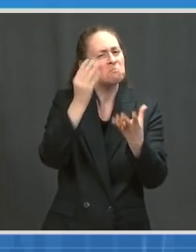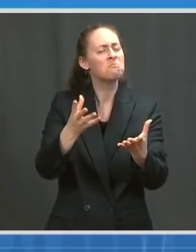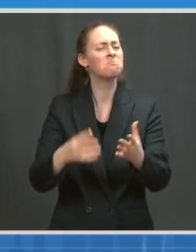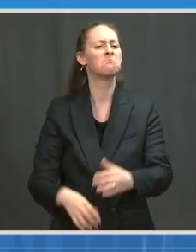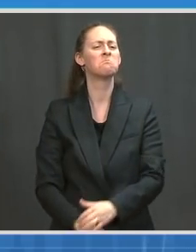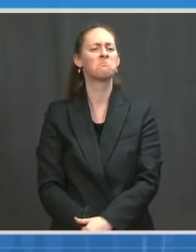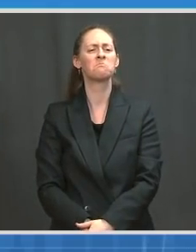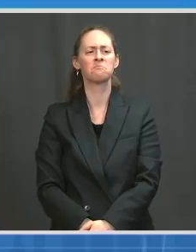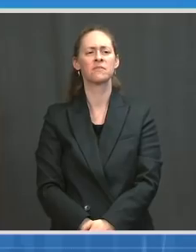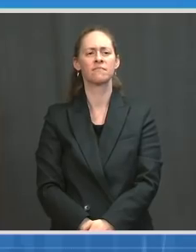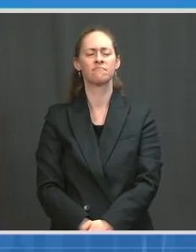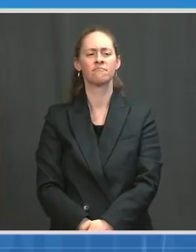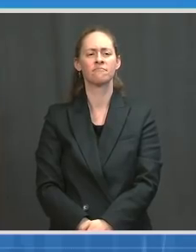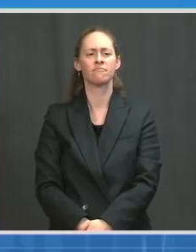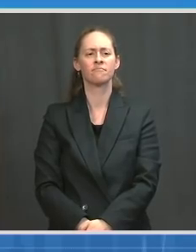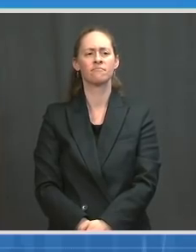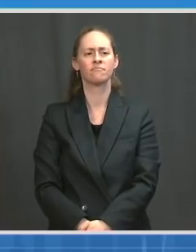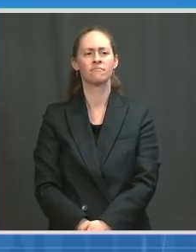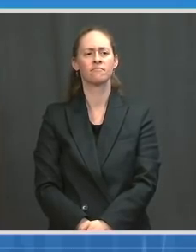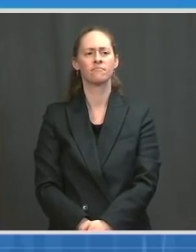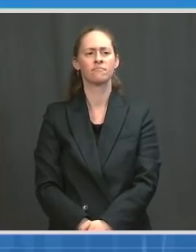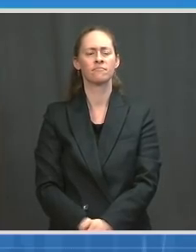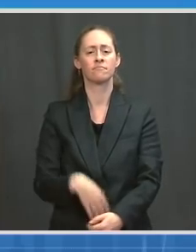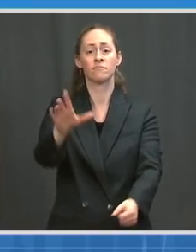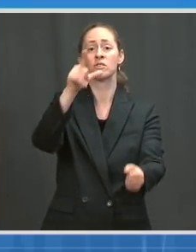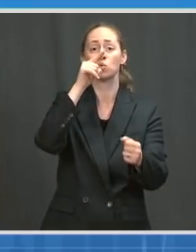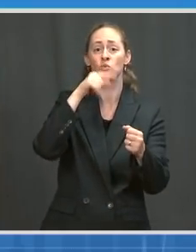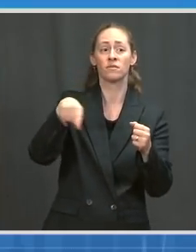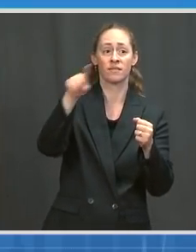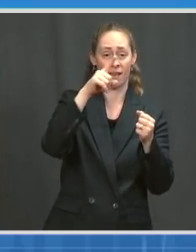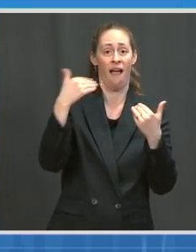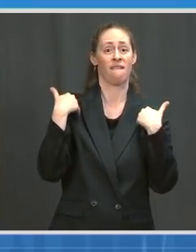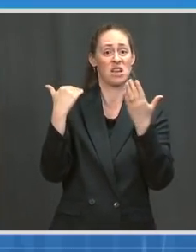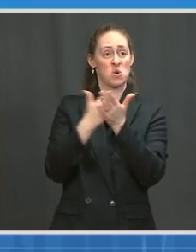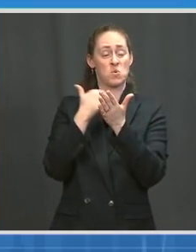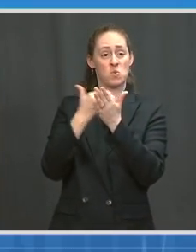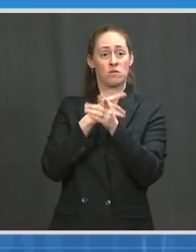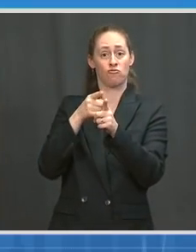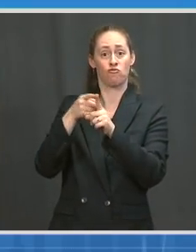as I'm going to show you in a moment, providing better protection against certain variants.